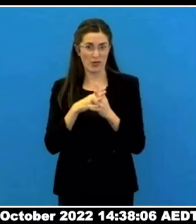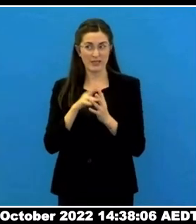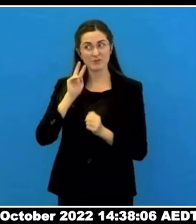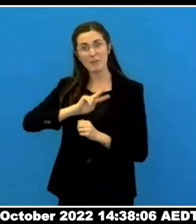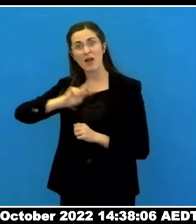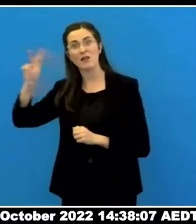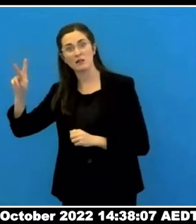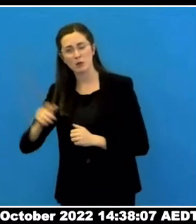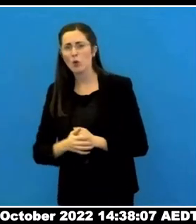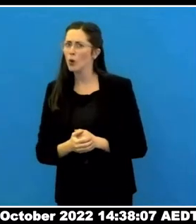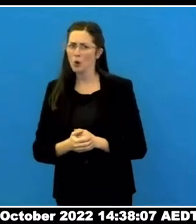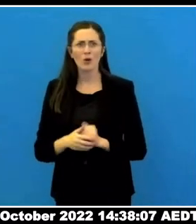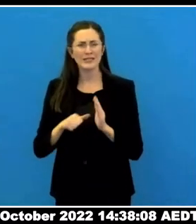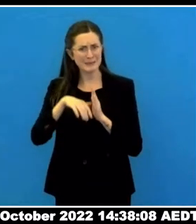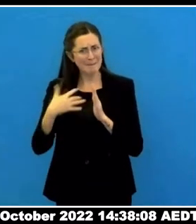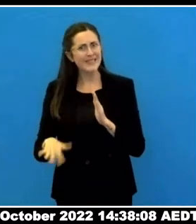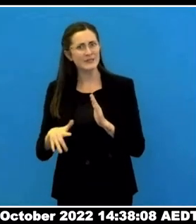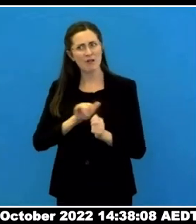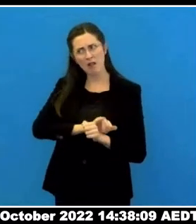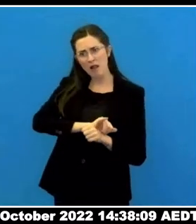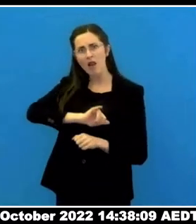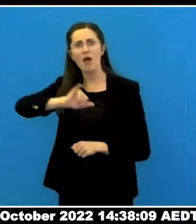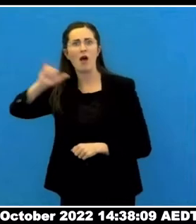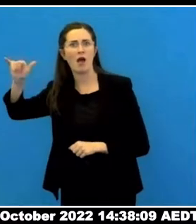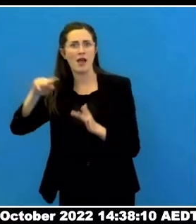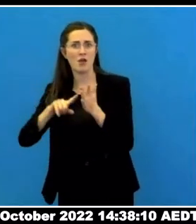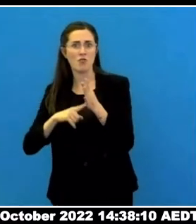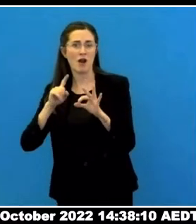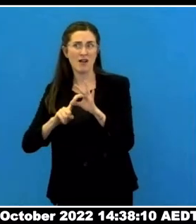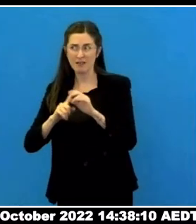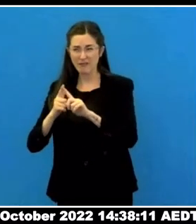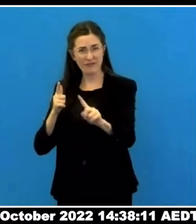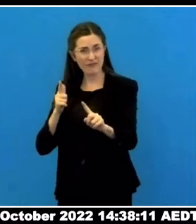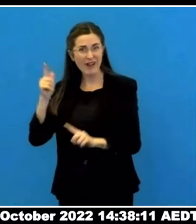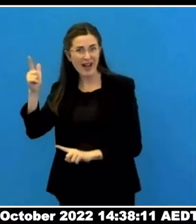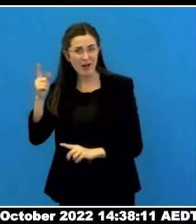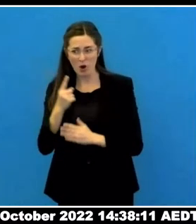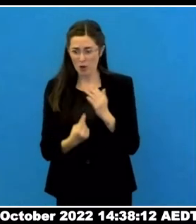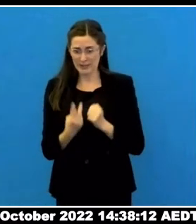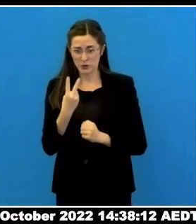It is very expensive to get to Iraq and a very long way to go for only two weeks.